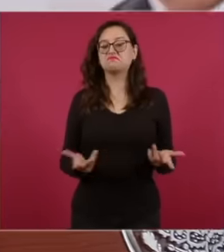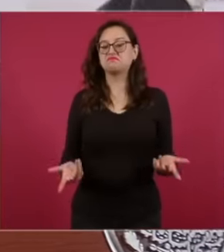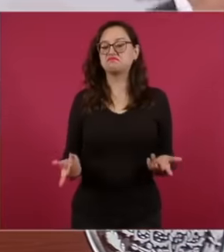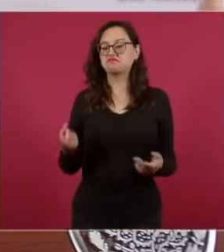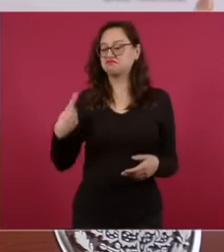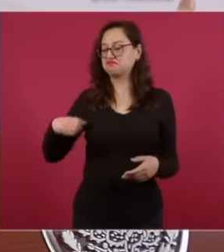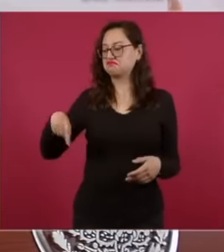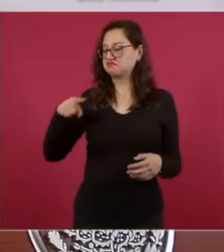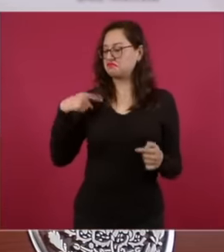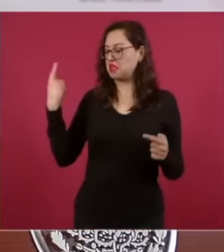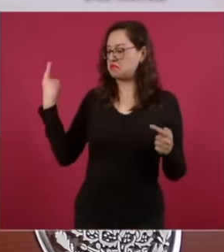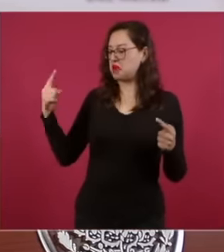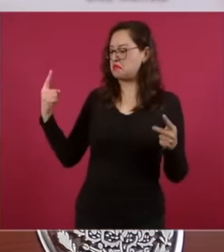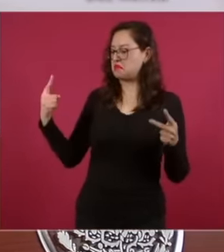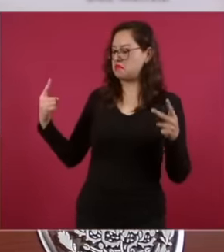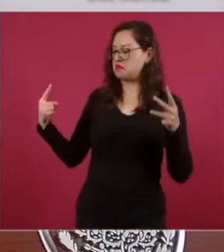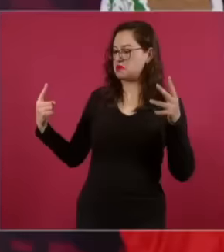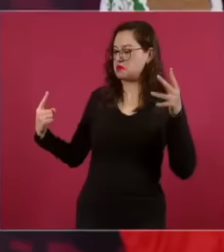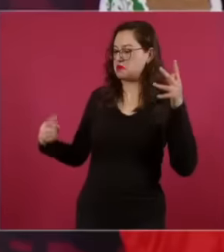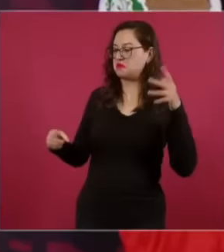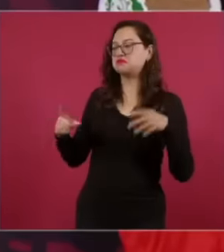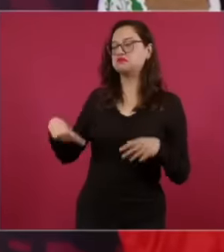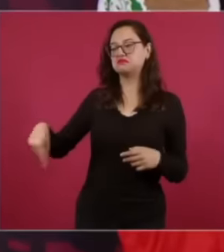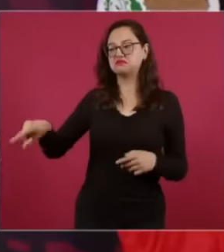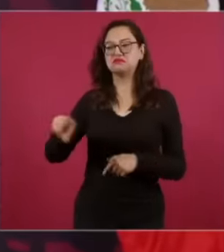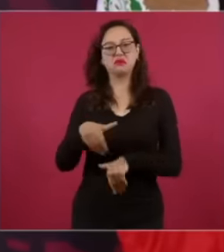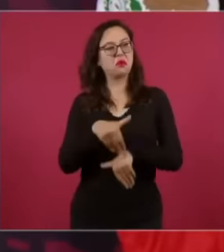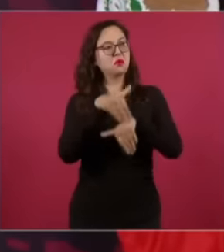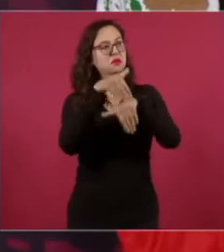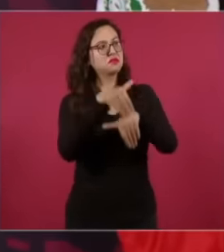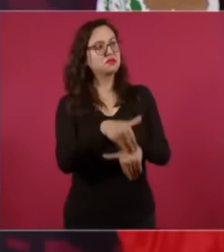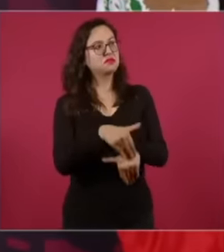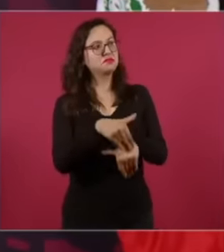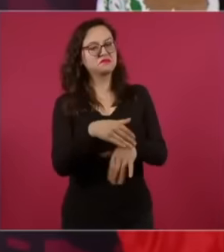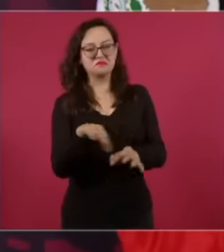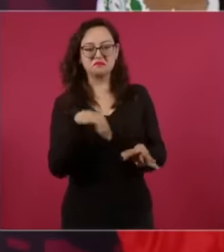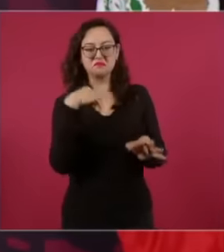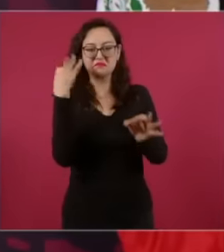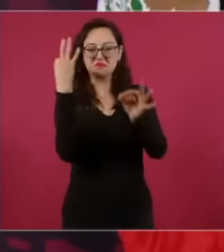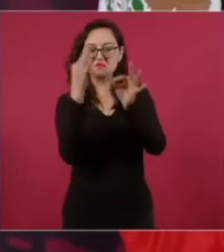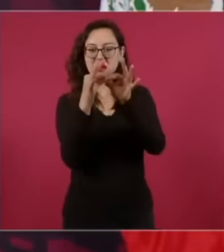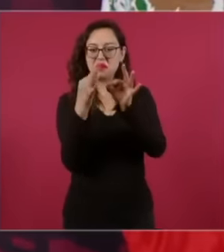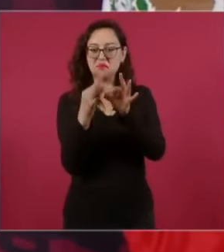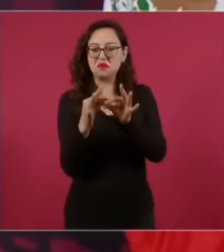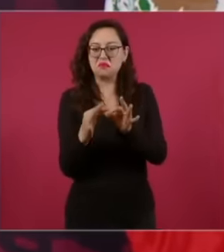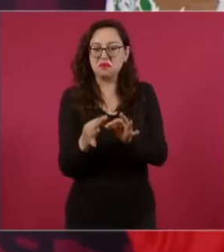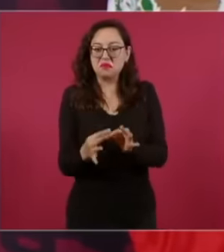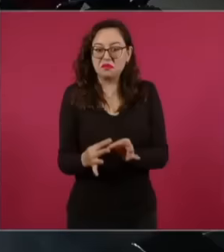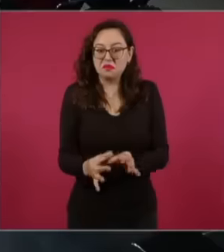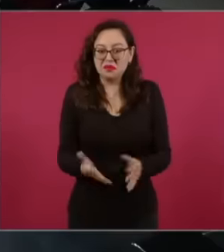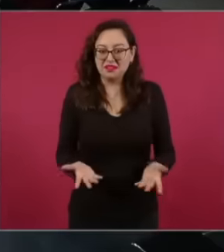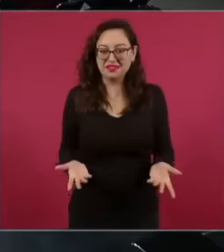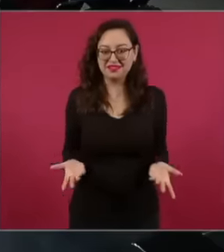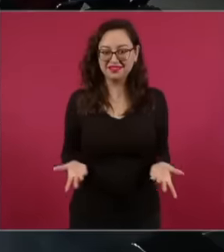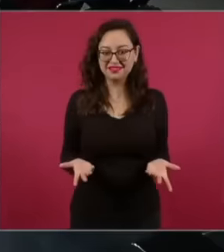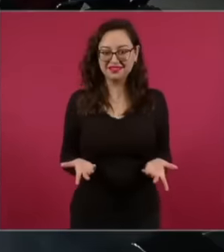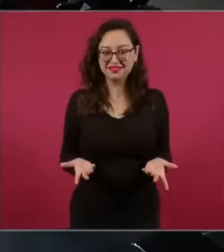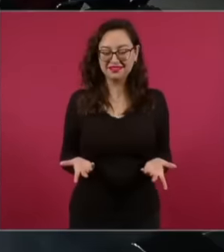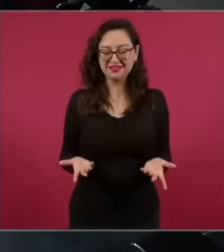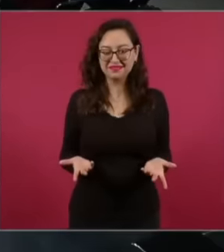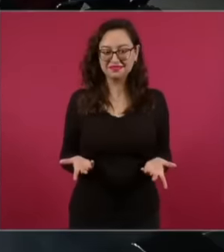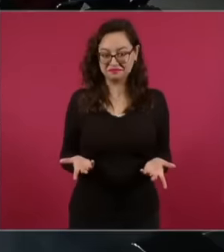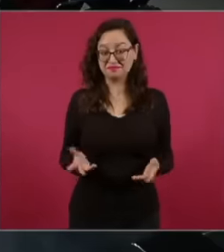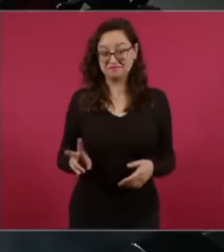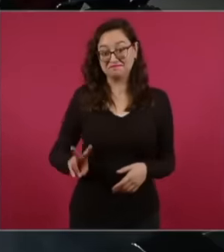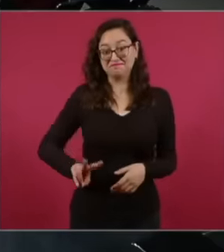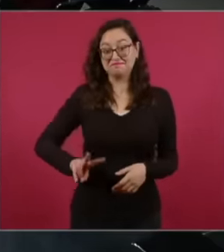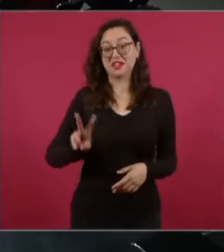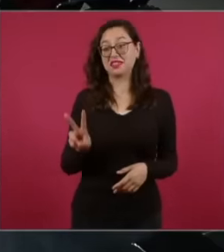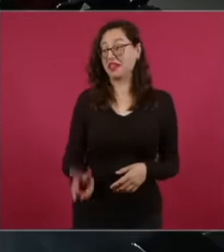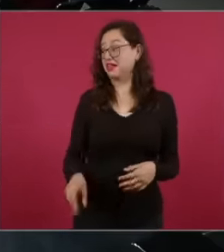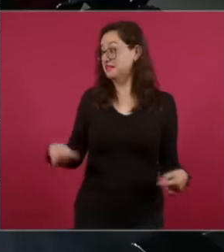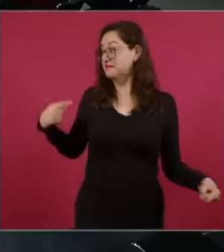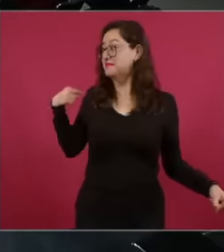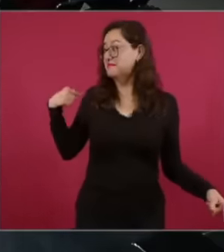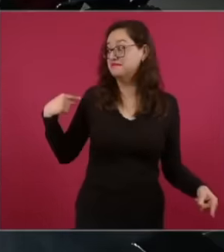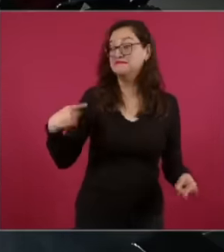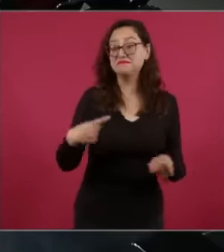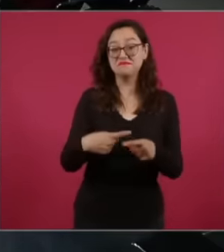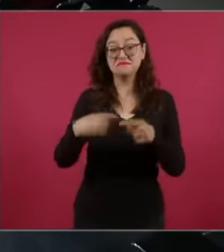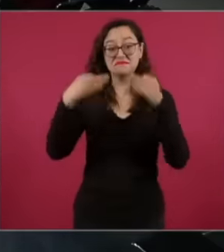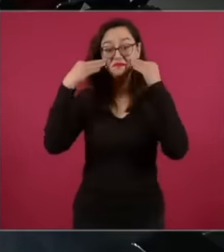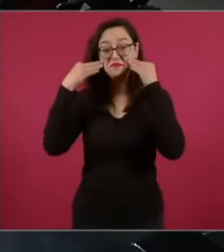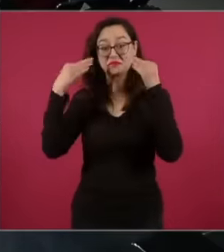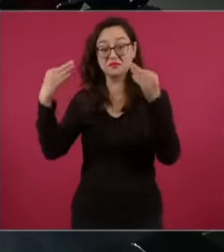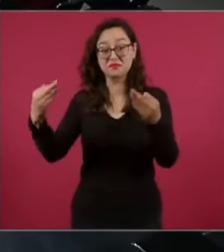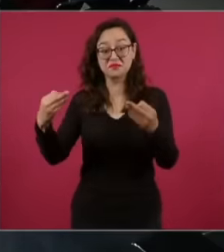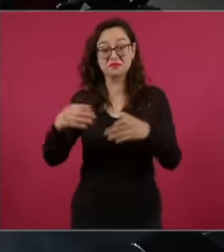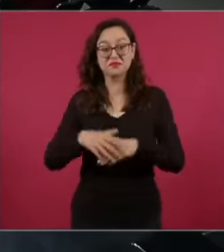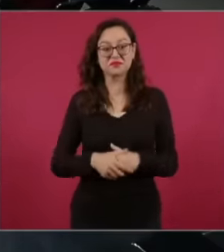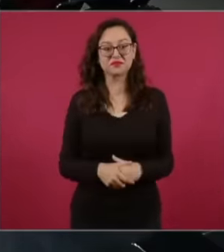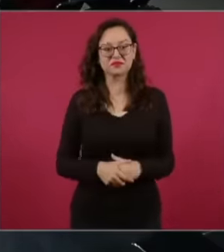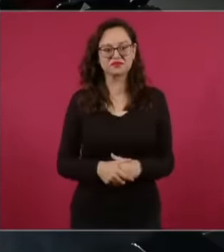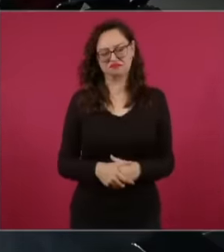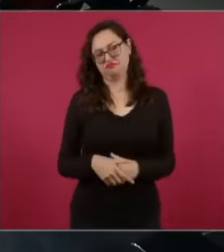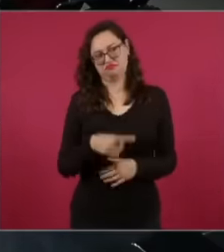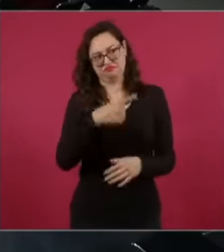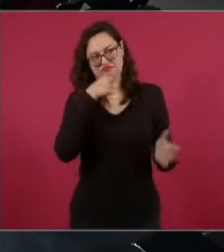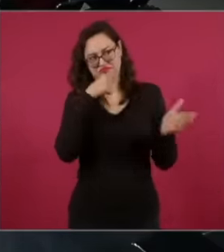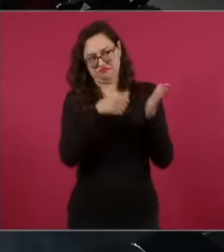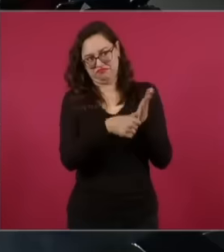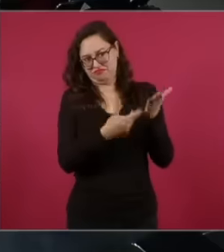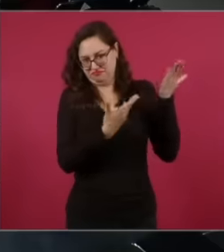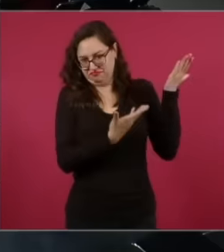this happened ah Yes here it is I'm just going to read the end because I've already read it several times but it's